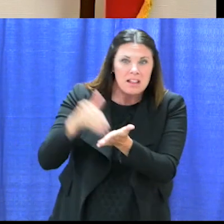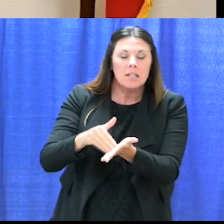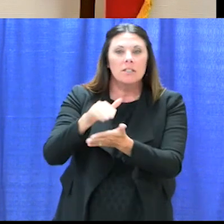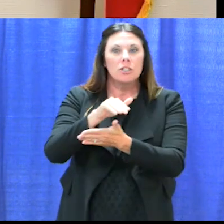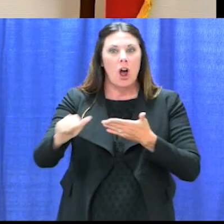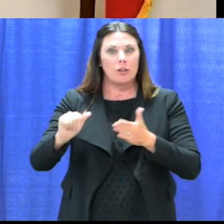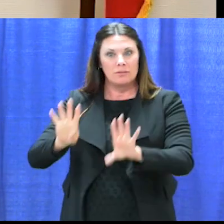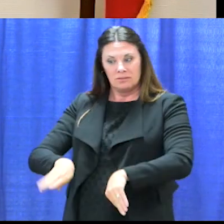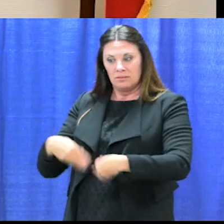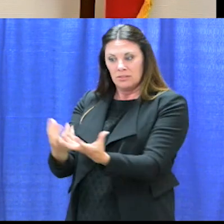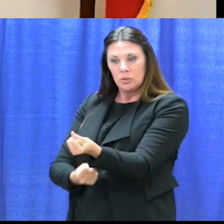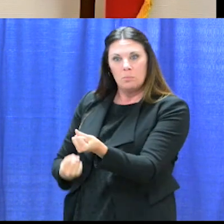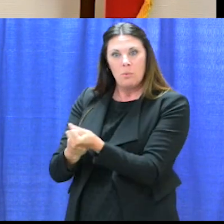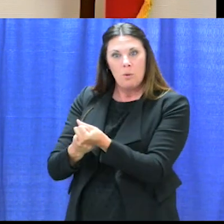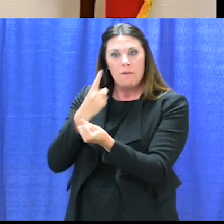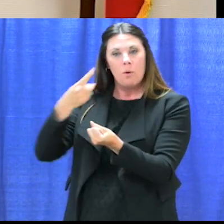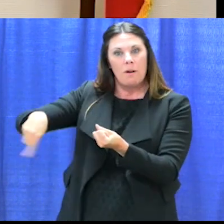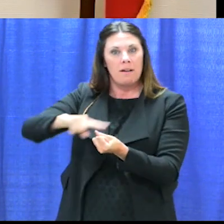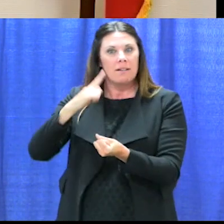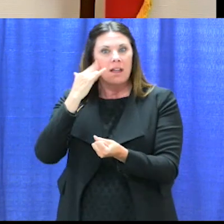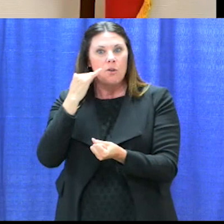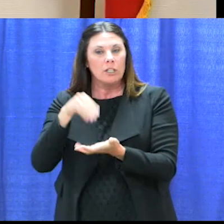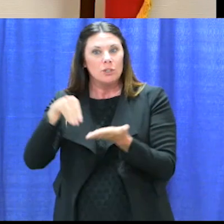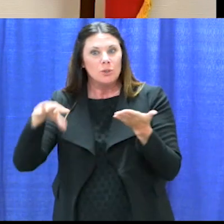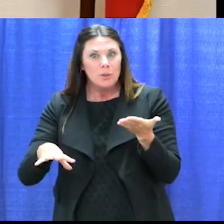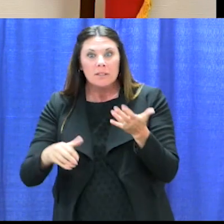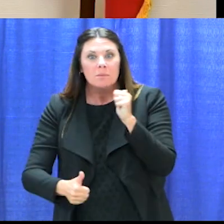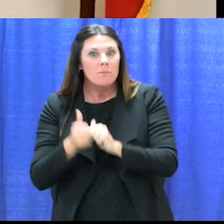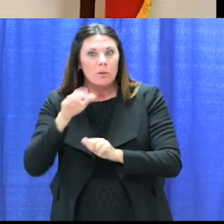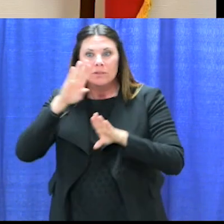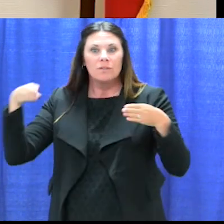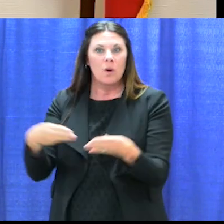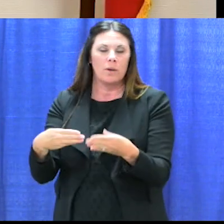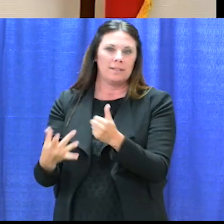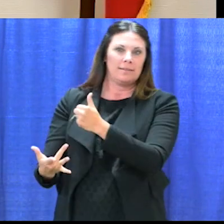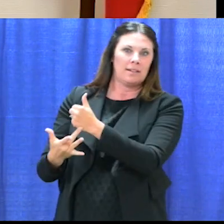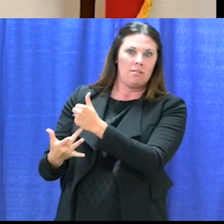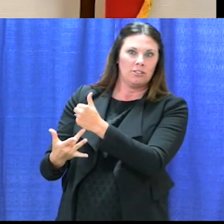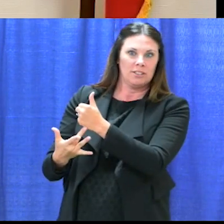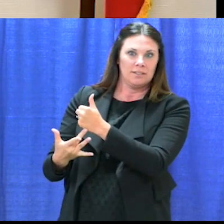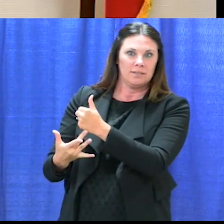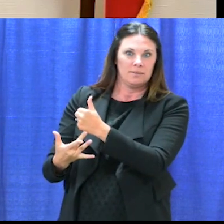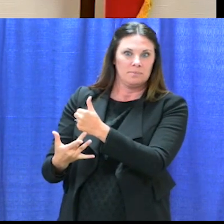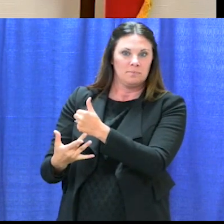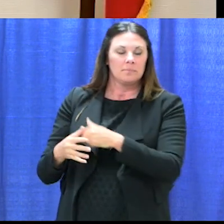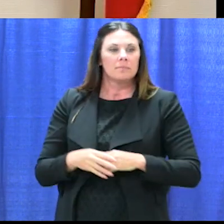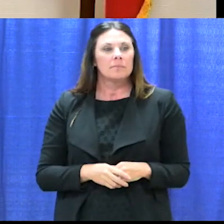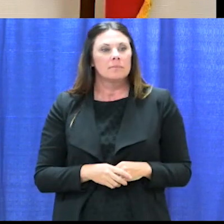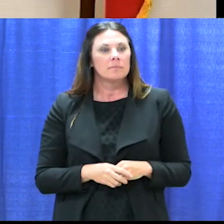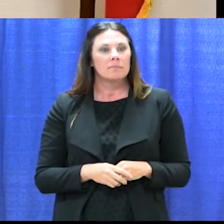cases direct commitments of technology. But you'll hear throughout the day and as you've heard from our legislators who really